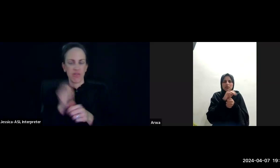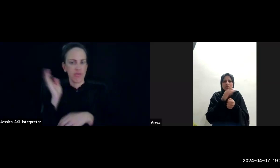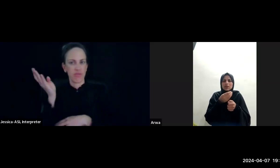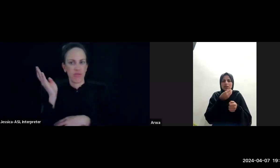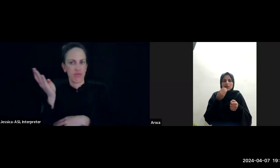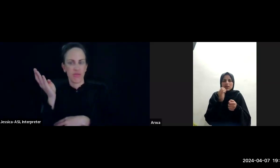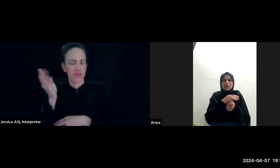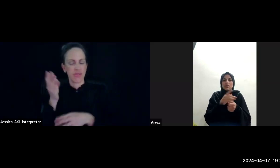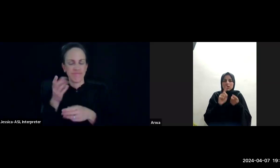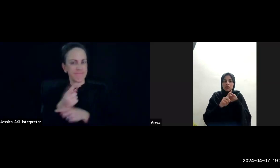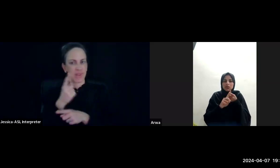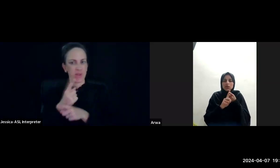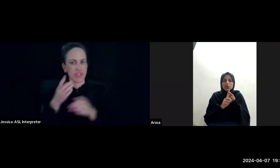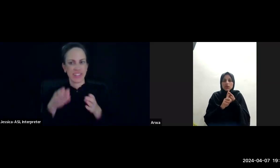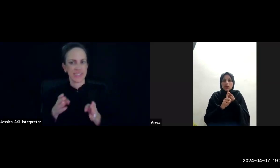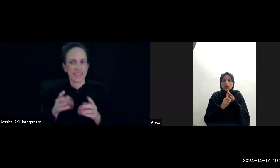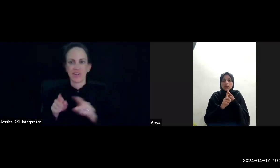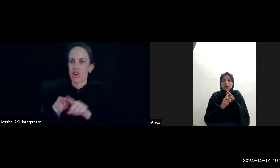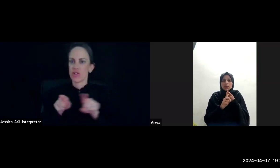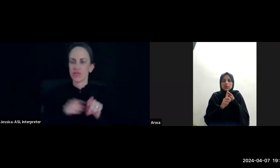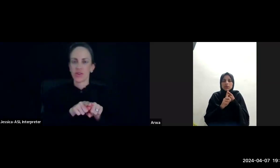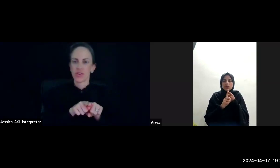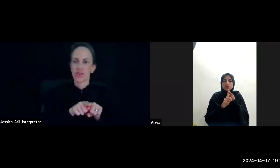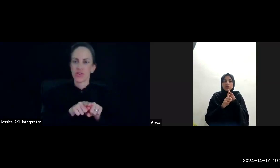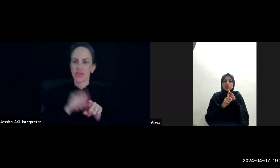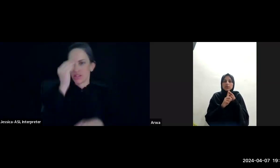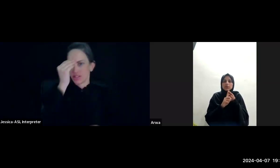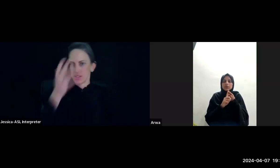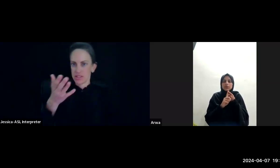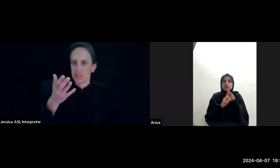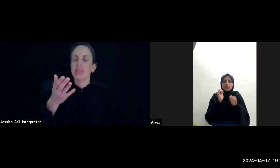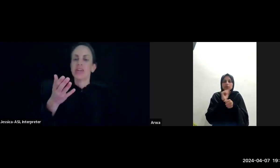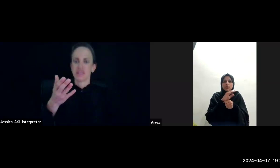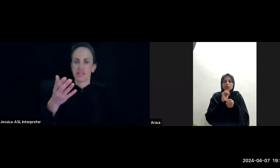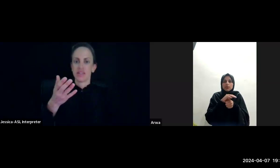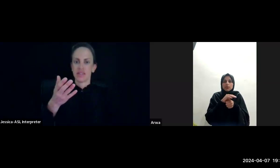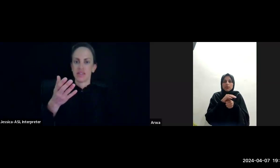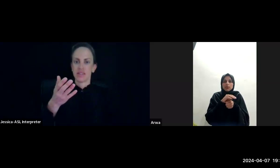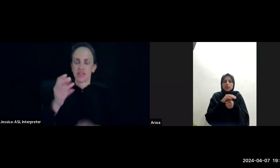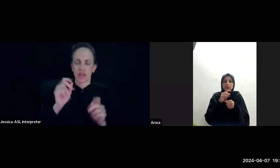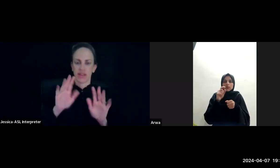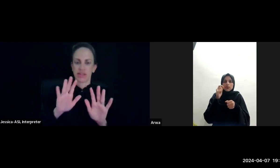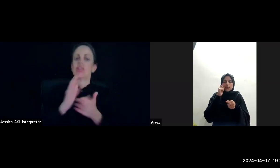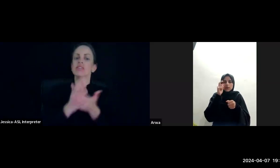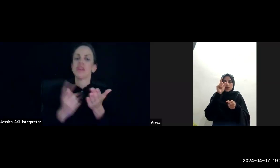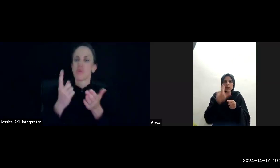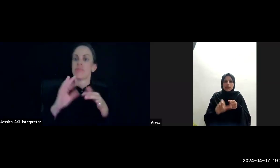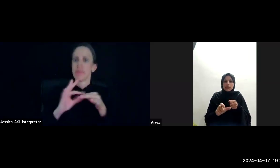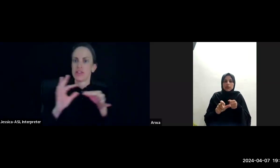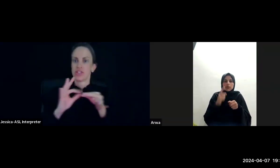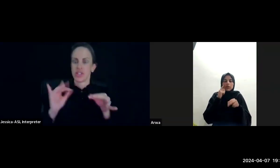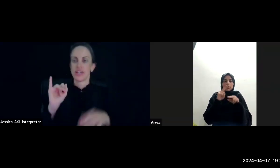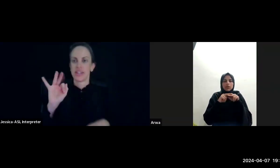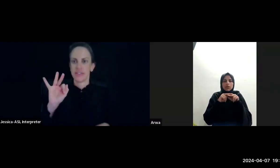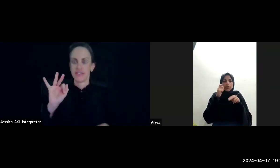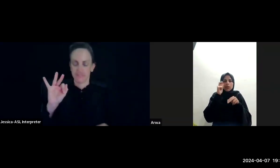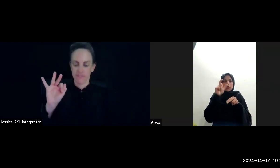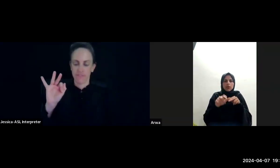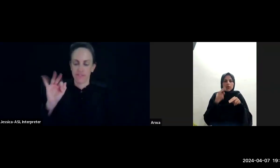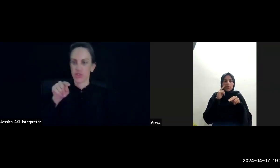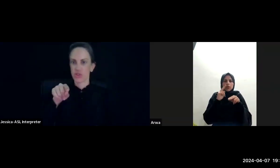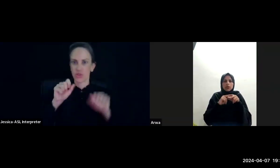And also also just, okay somebody had mentioned if if you can stop sharing the